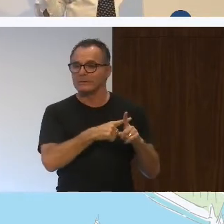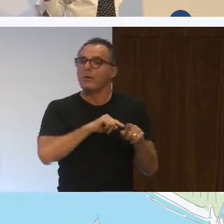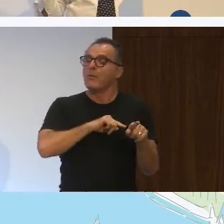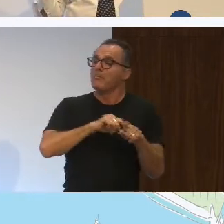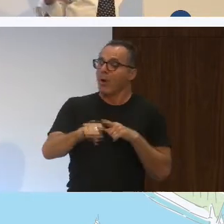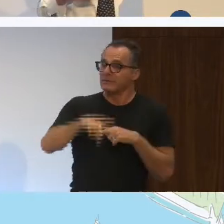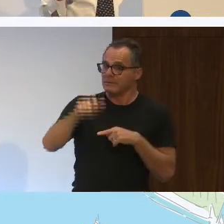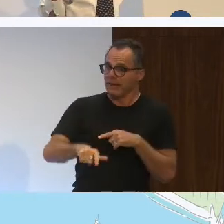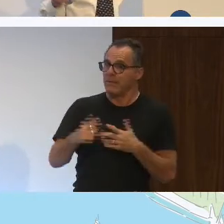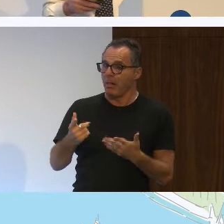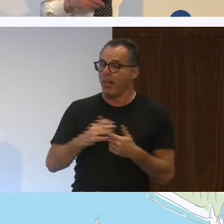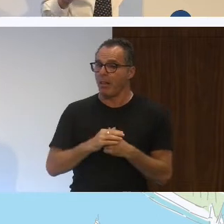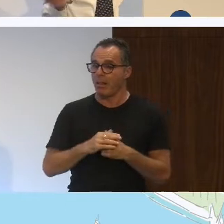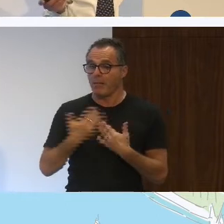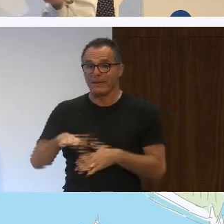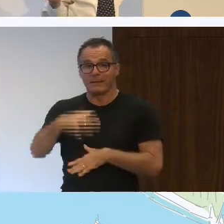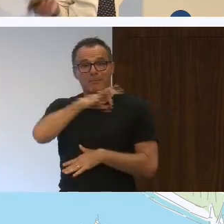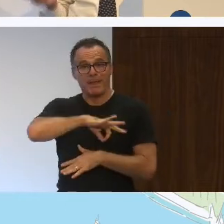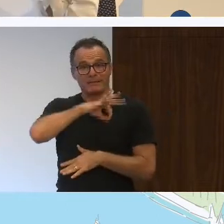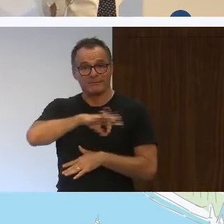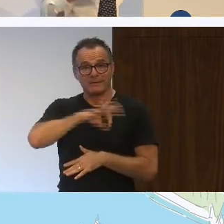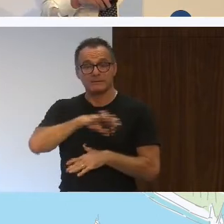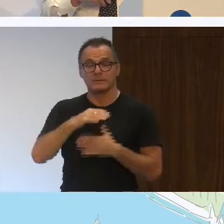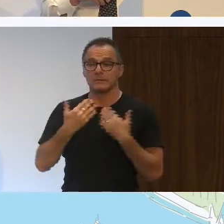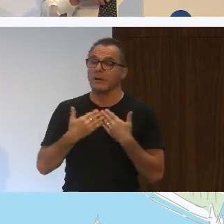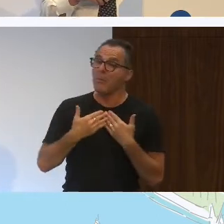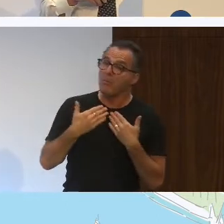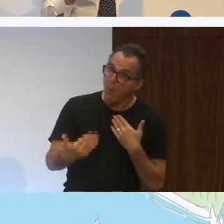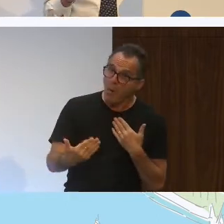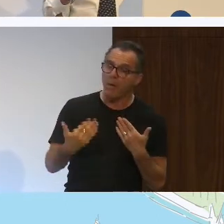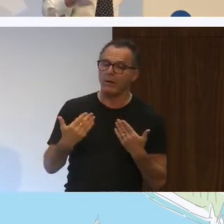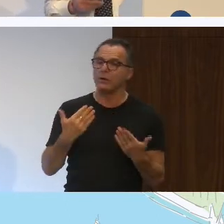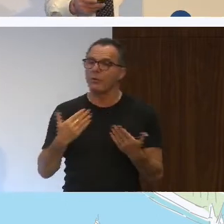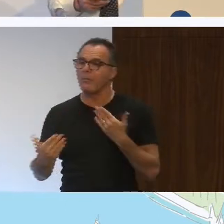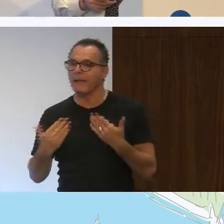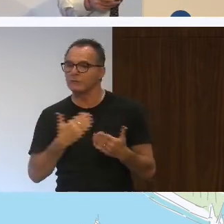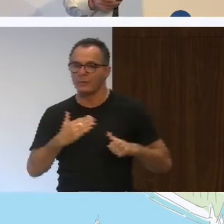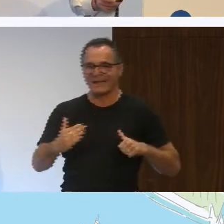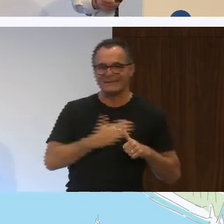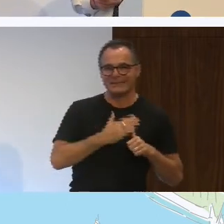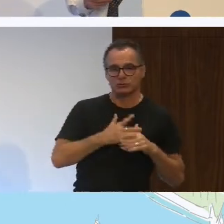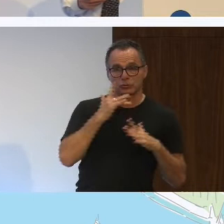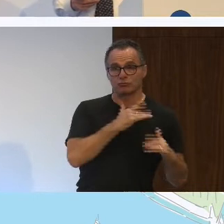have benefited and probably more than the sort of initial trial data indicated.